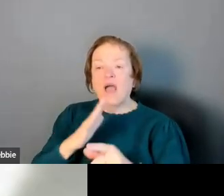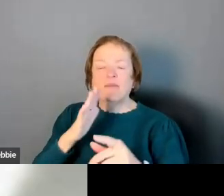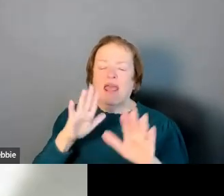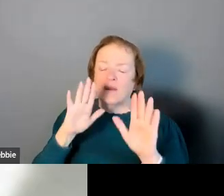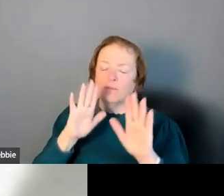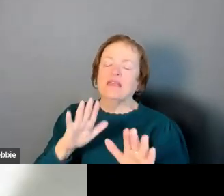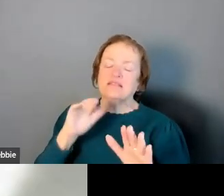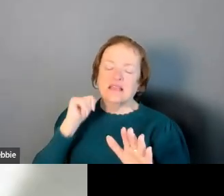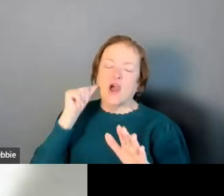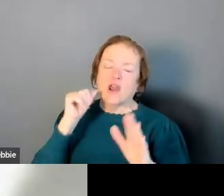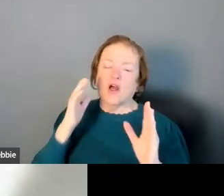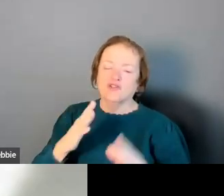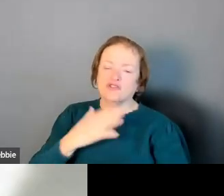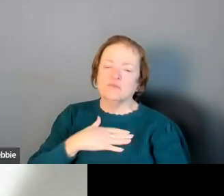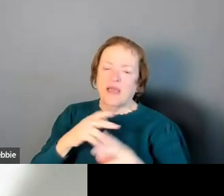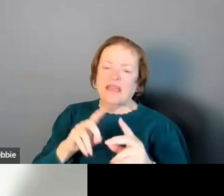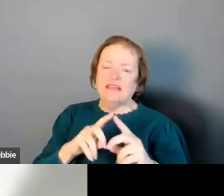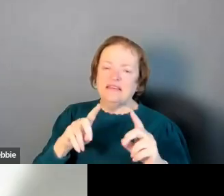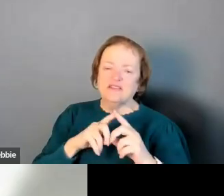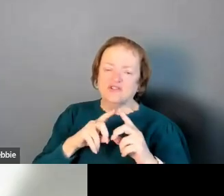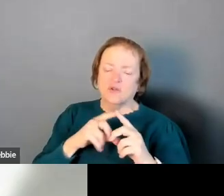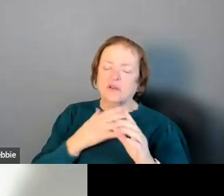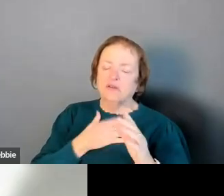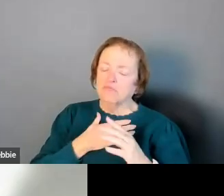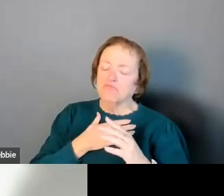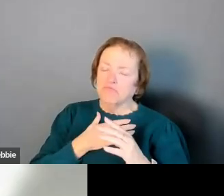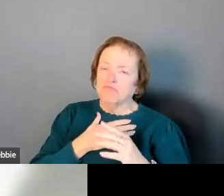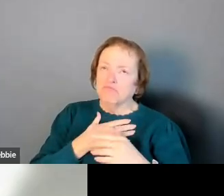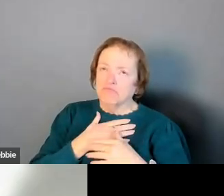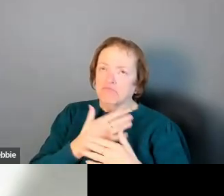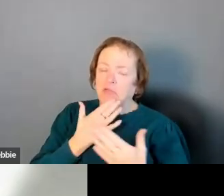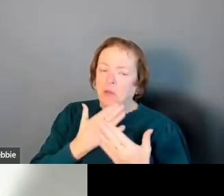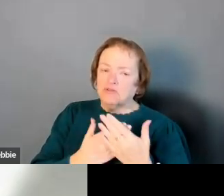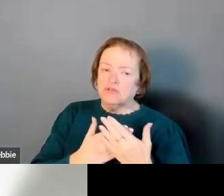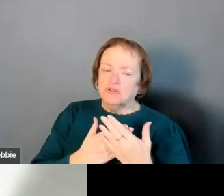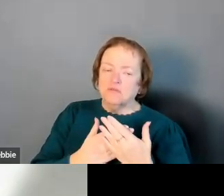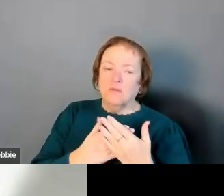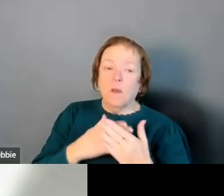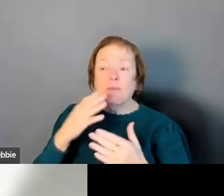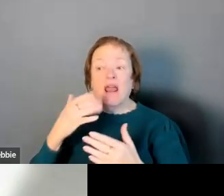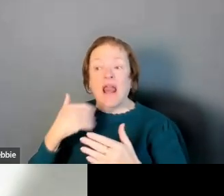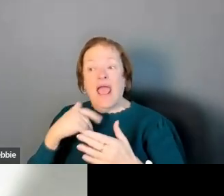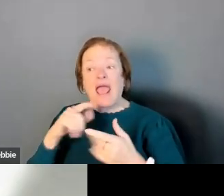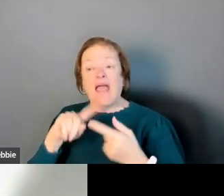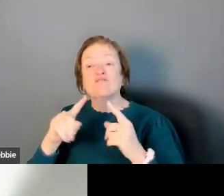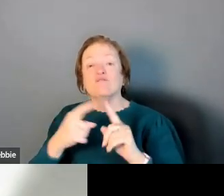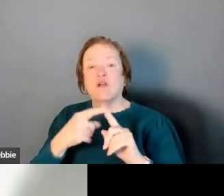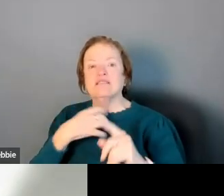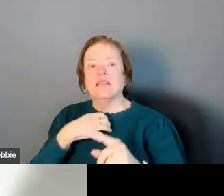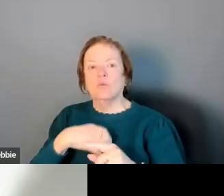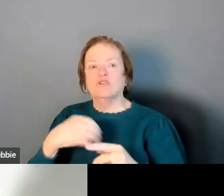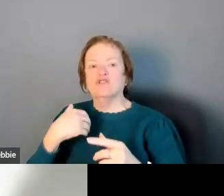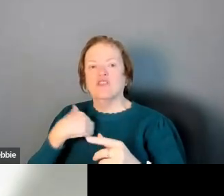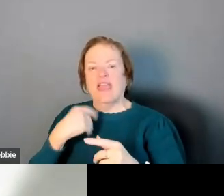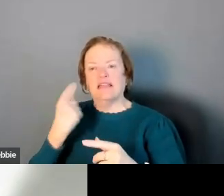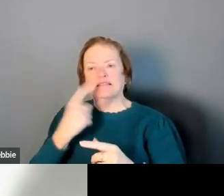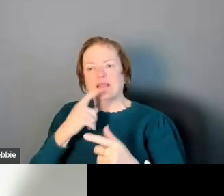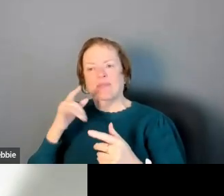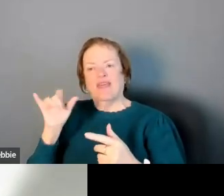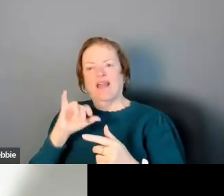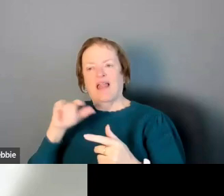I was blessed to be able to have educational audiologists. But I know that I have friends that wish they would have had something like this to be able to have kind of a Q&A.